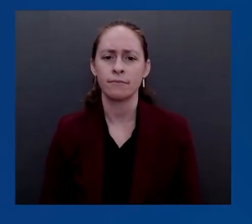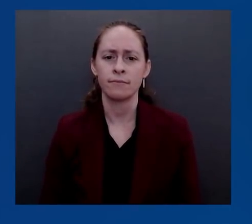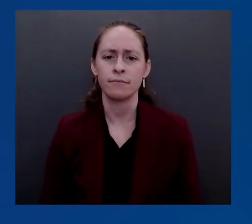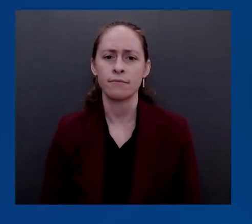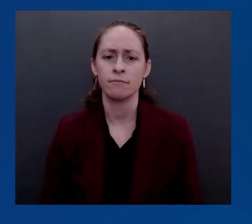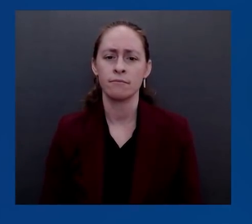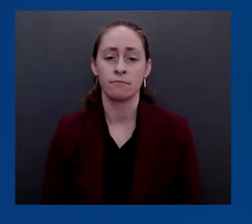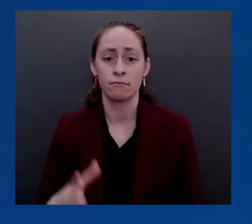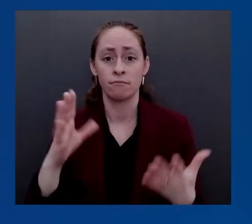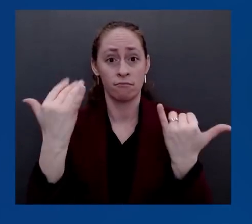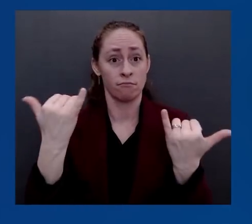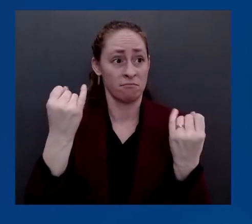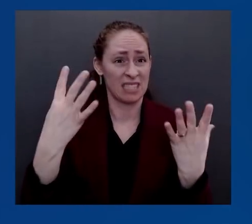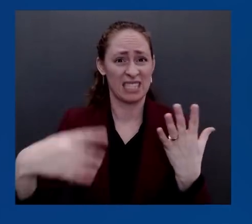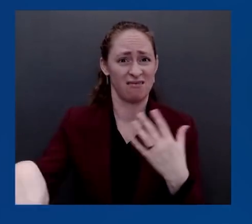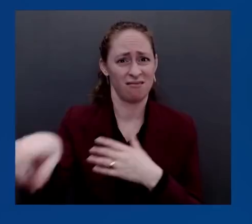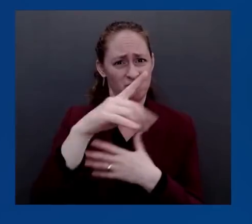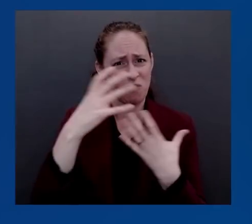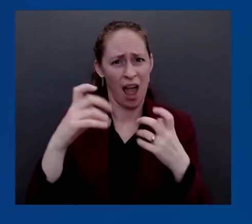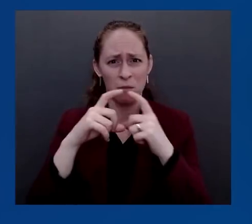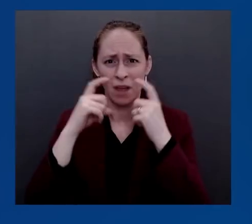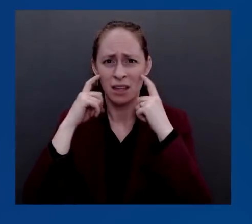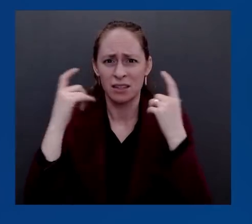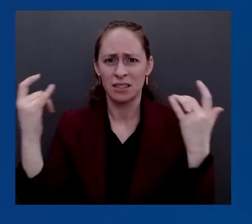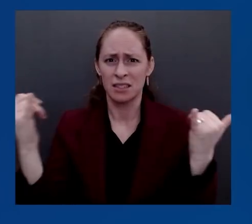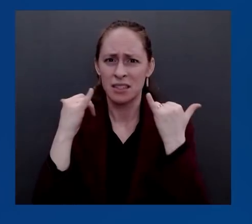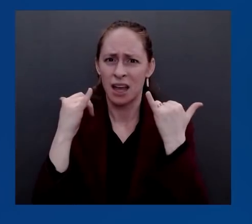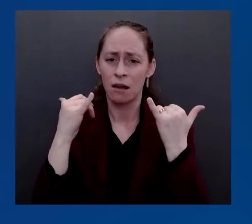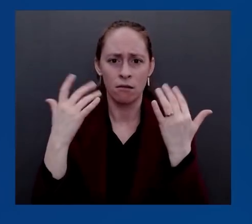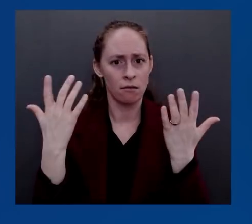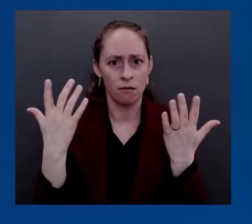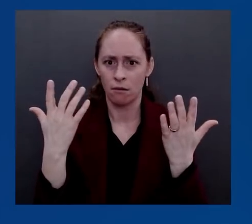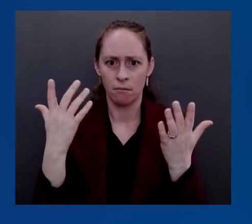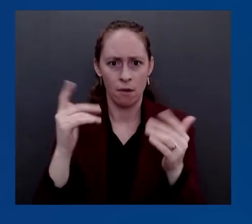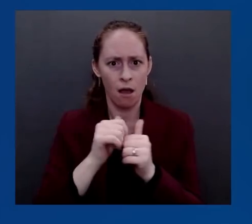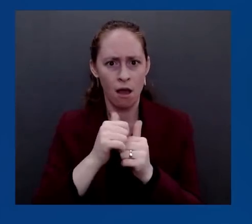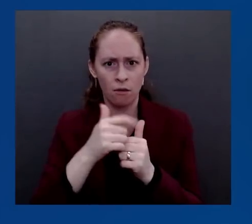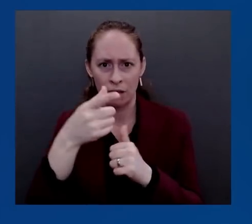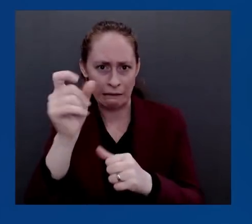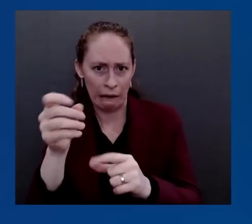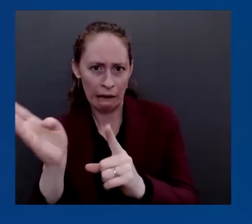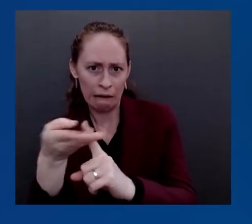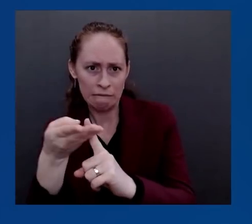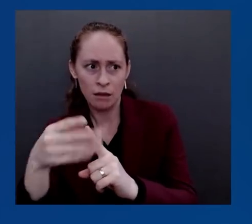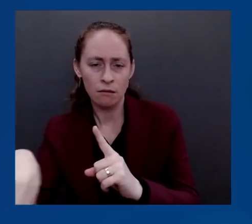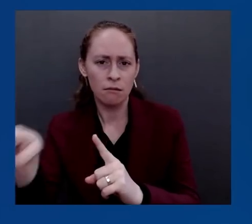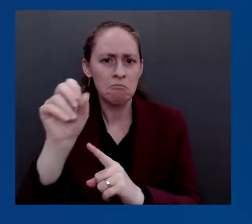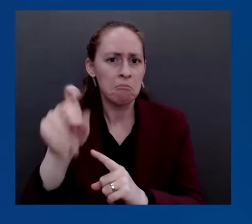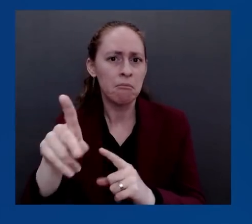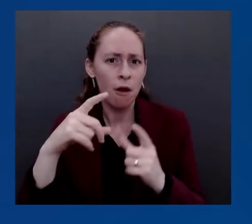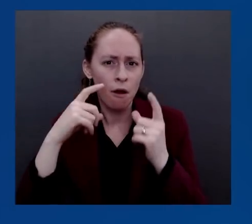to take it off when that is the CDC guidance? Mr. Zients: Okay. A lot -- a lot there, Zeke. I want to be clear that everything is driven